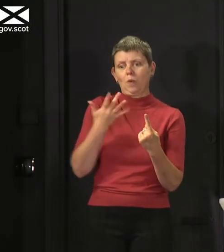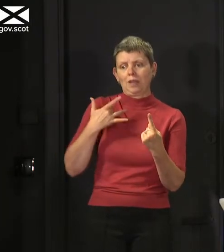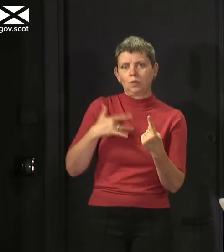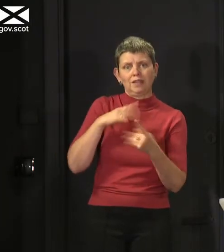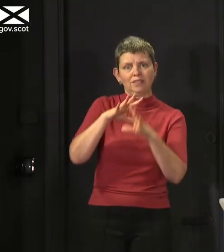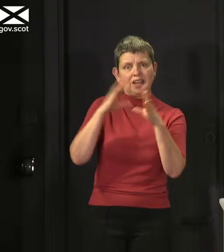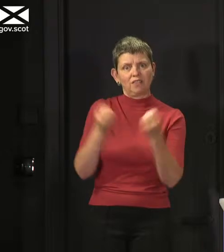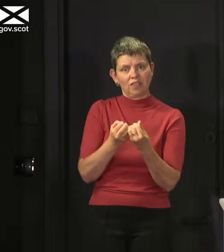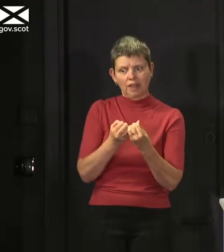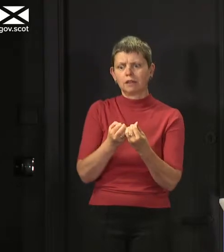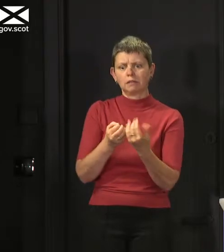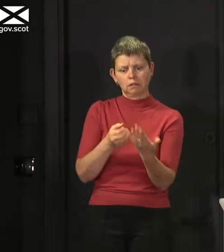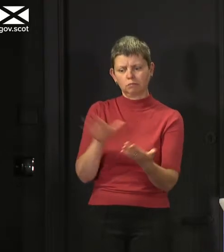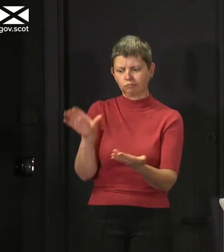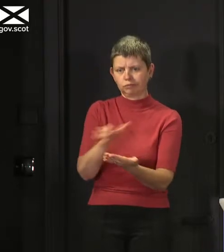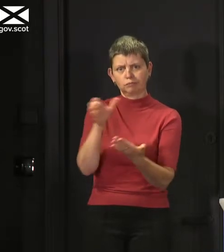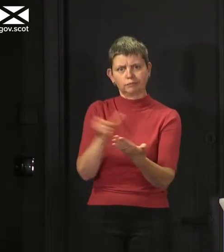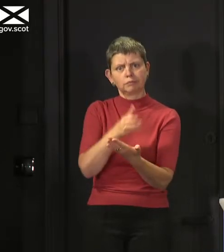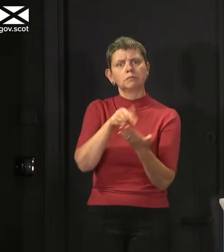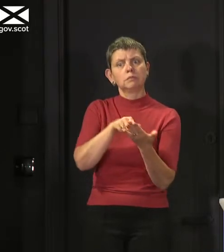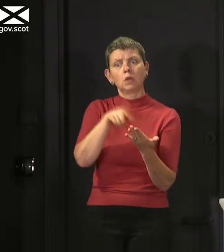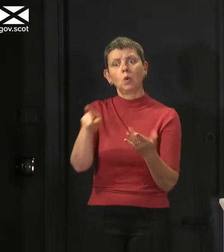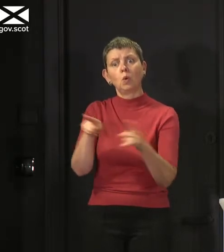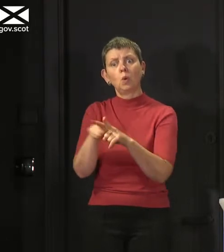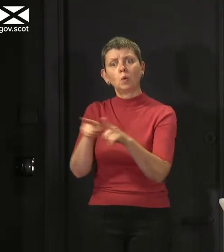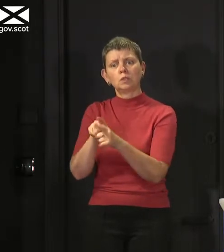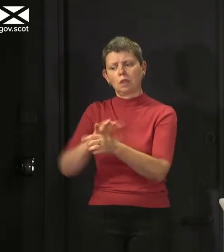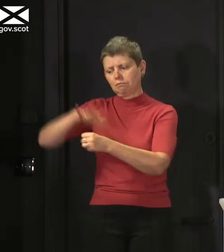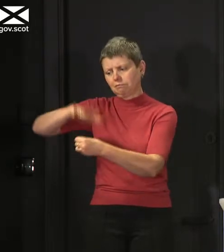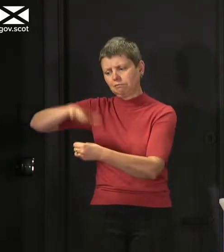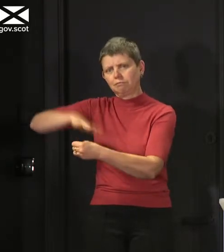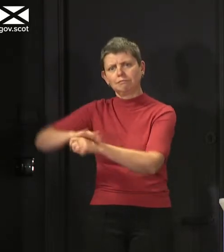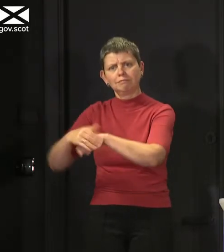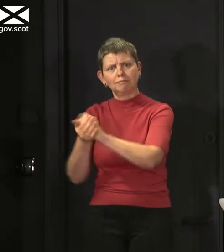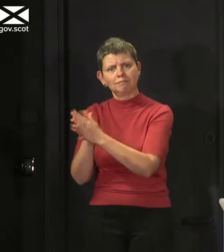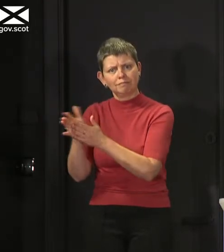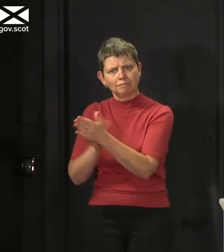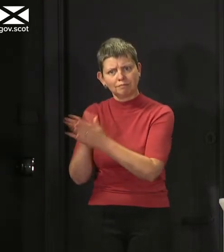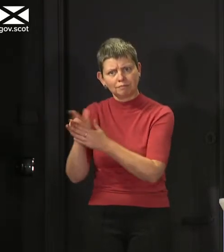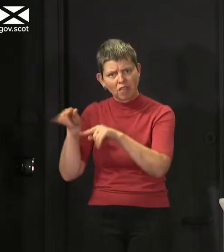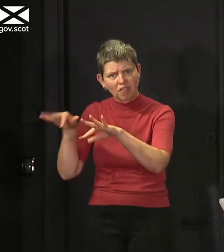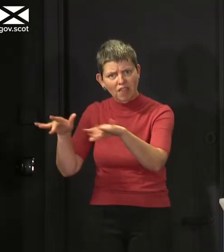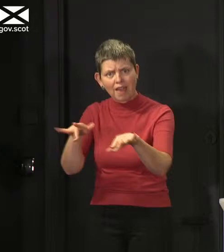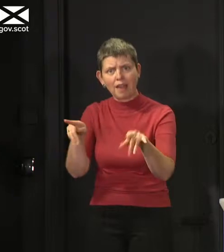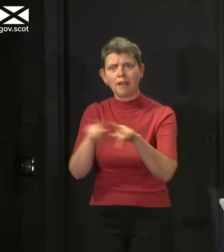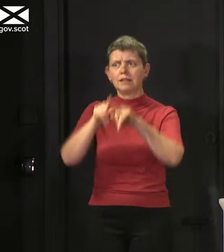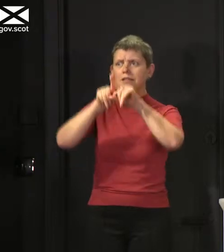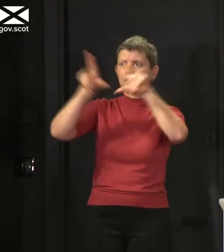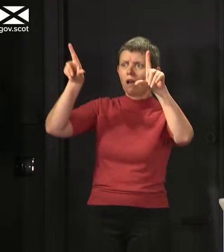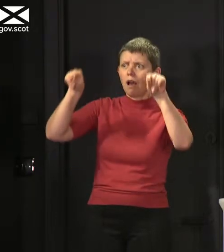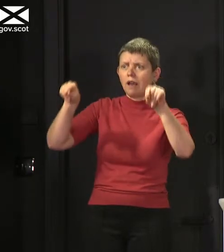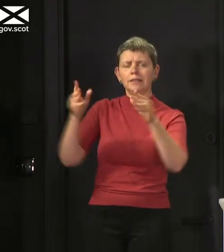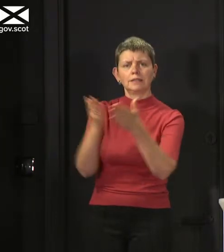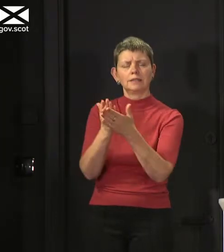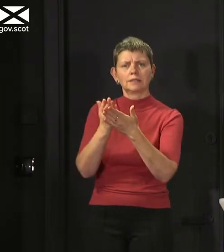sanitising that was on display. The signage giving people safety advice. Perspex screens